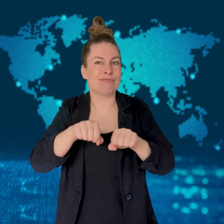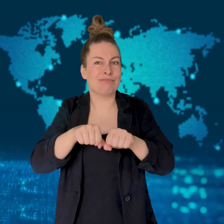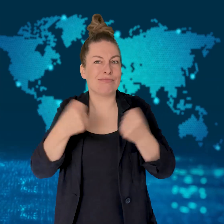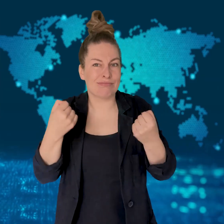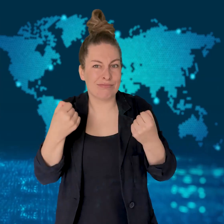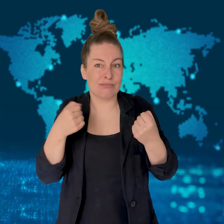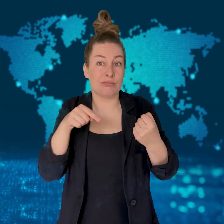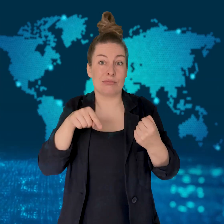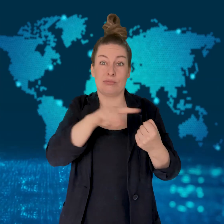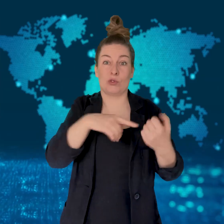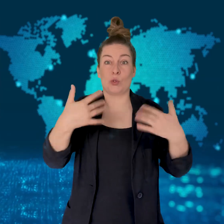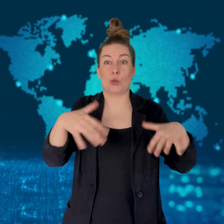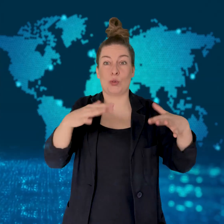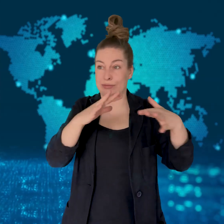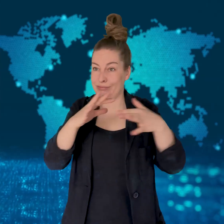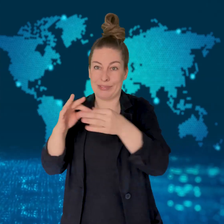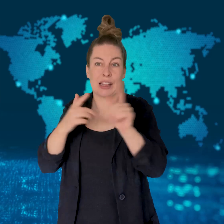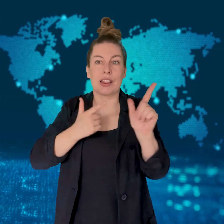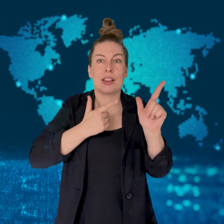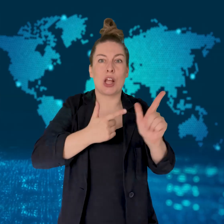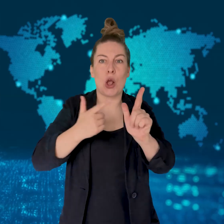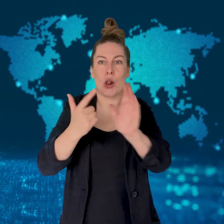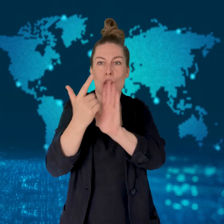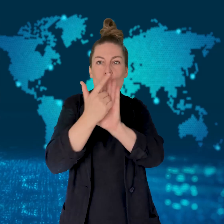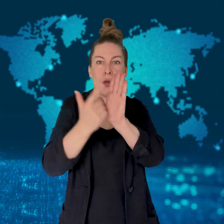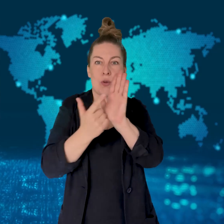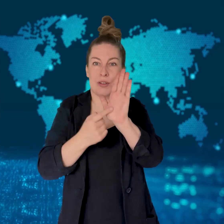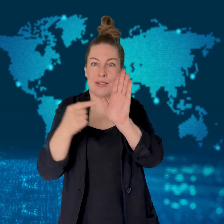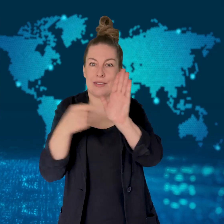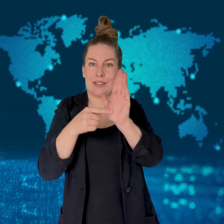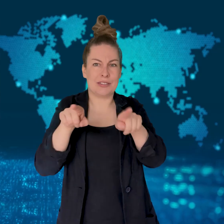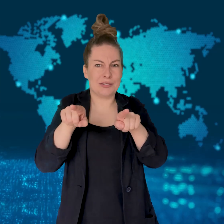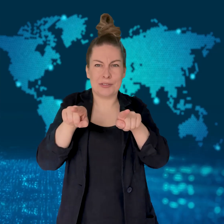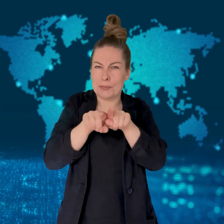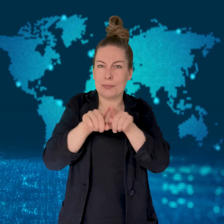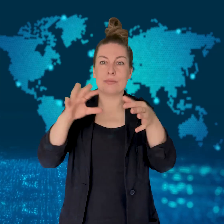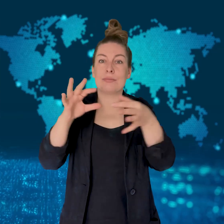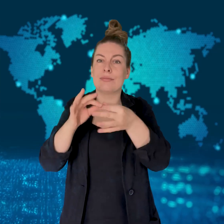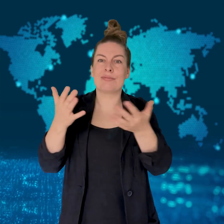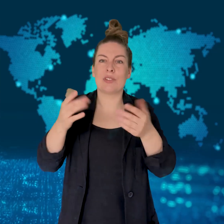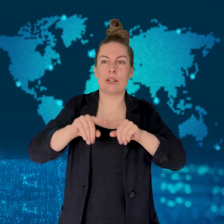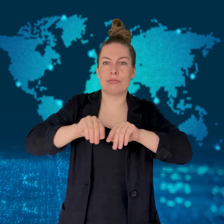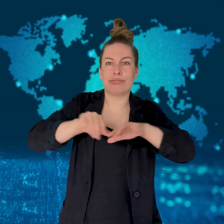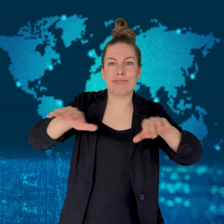the shops without wearing an abaya".